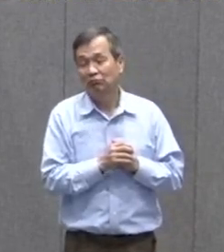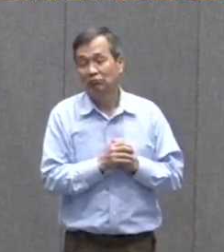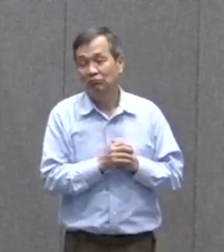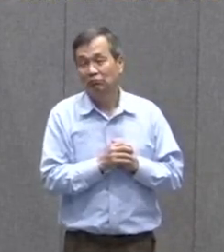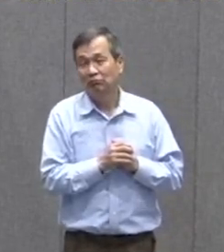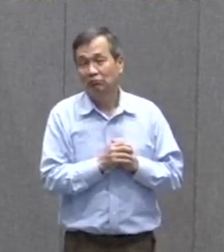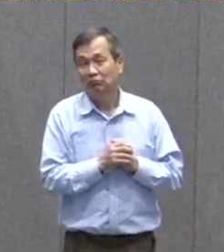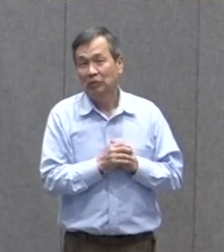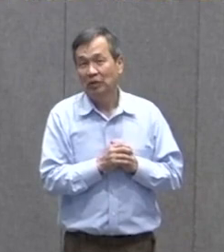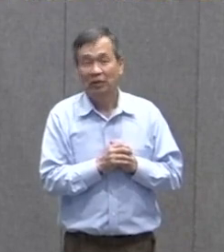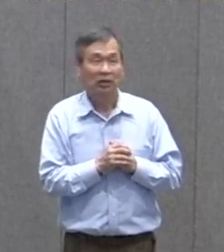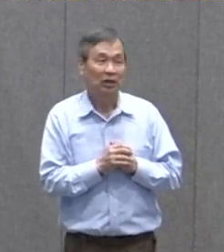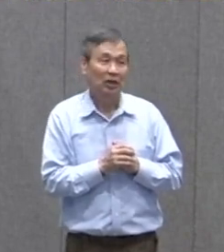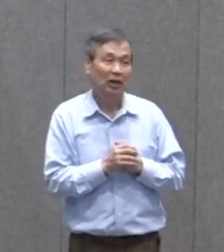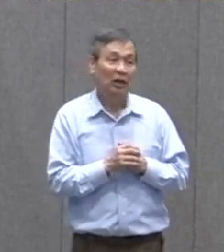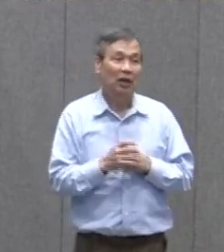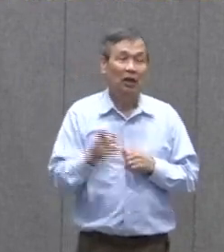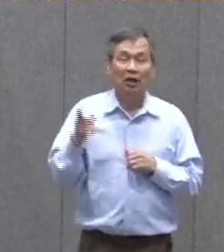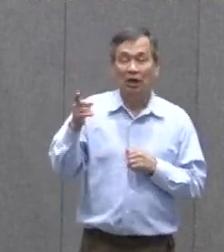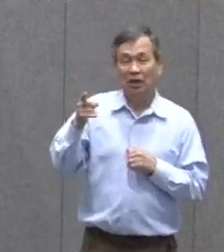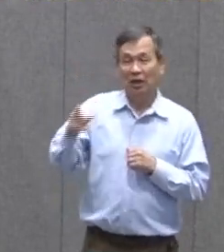He's blue and eating blueberries.